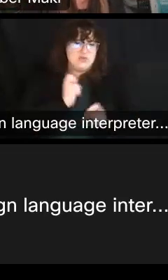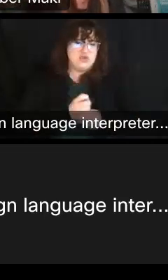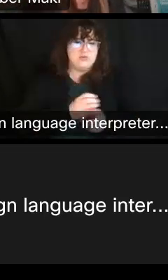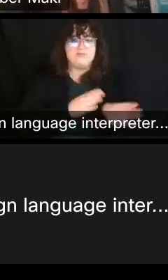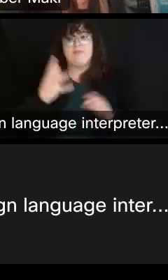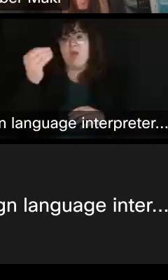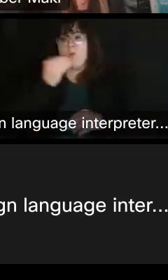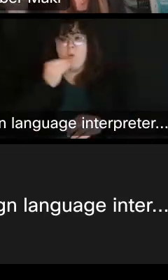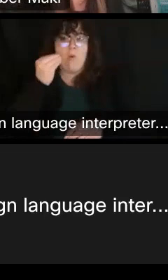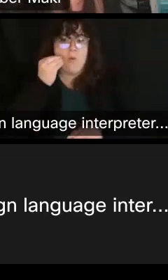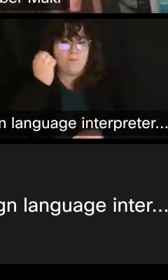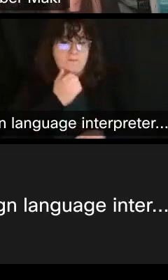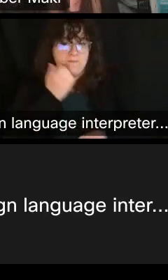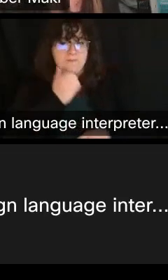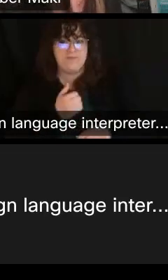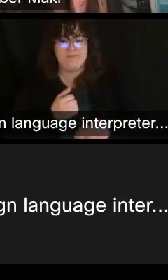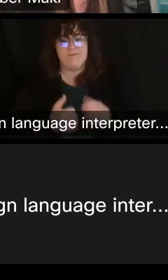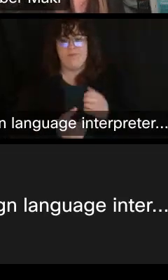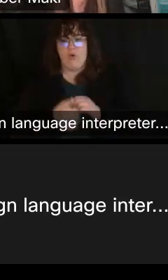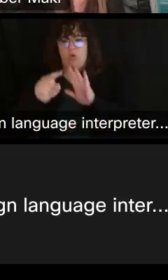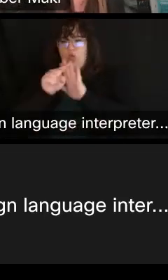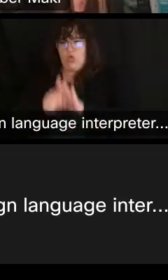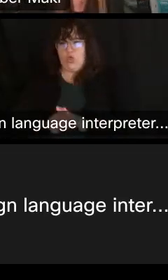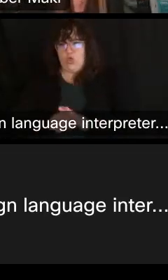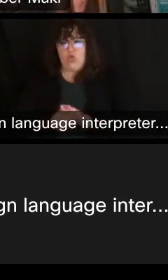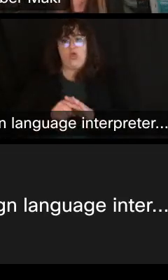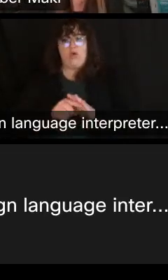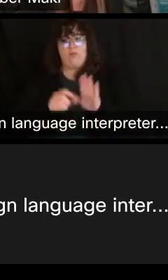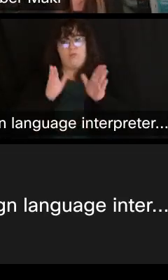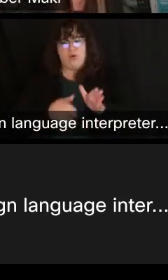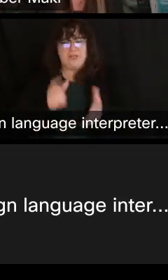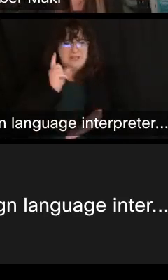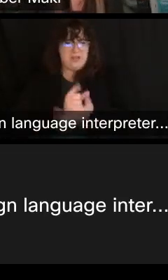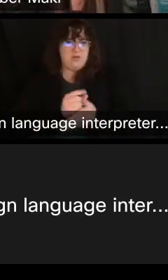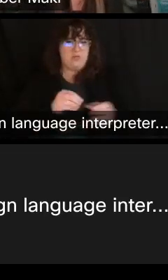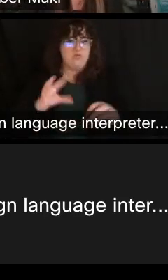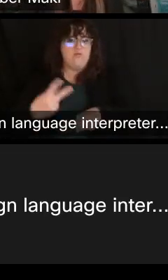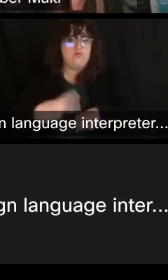it the most cons. So, the person's guaranteed to have to move twice - once into that setting